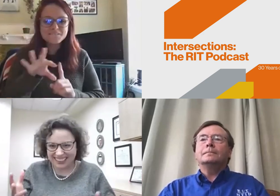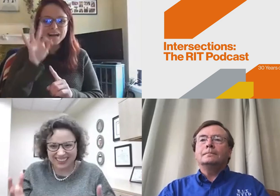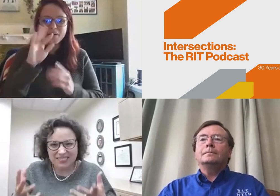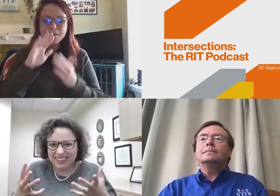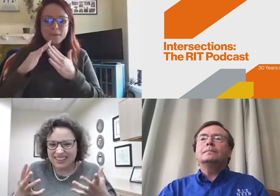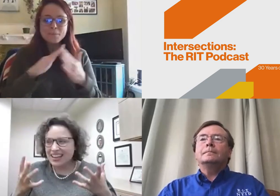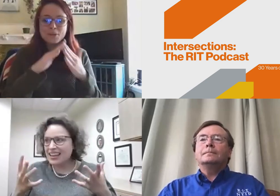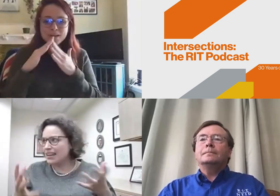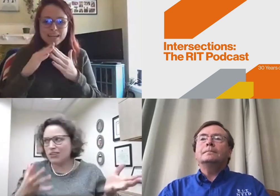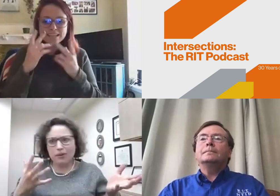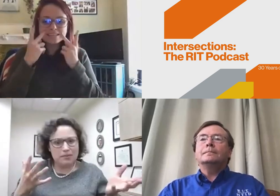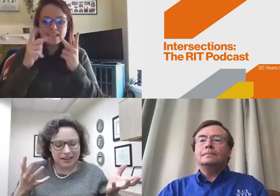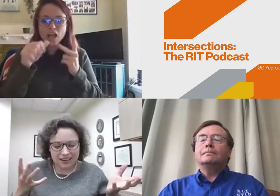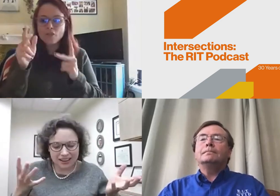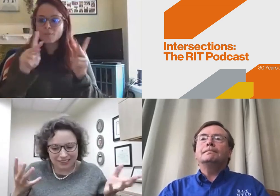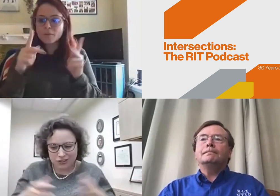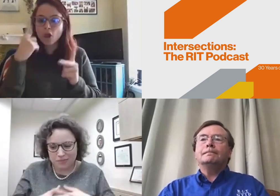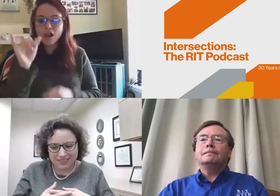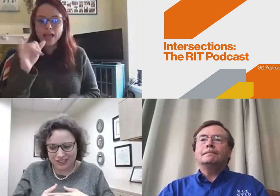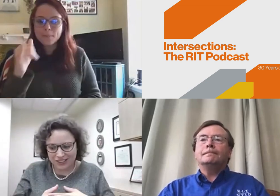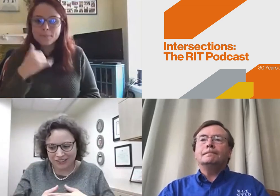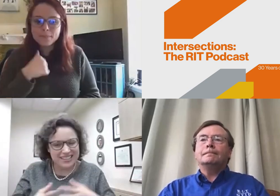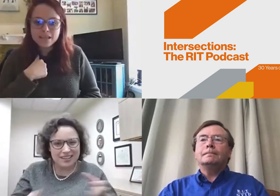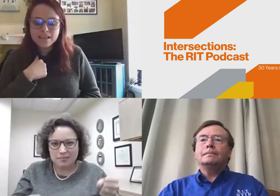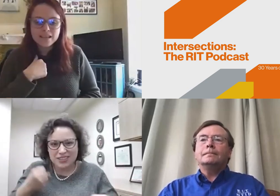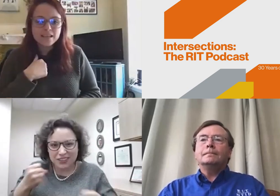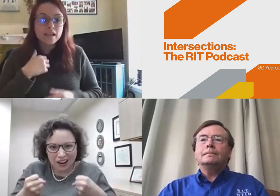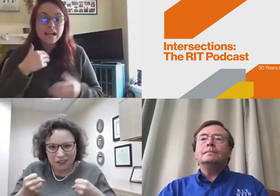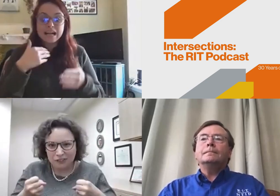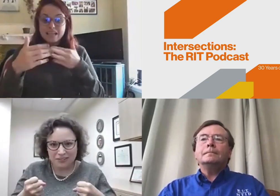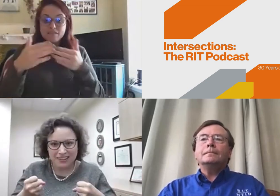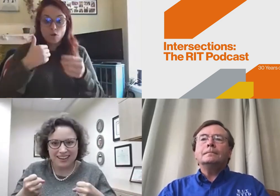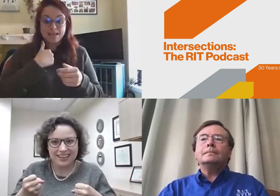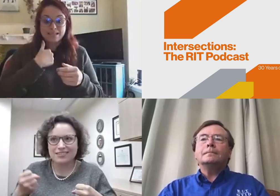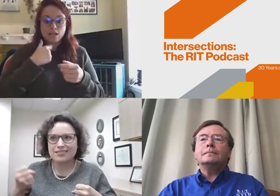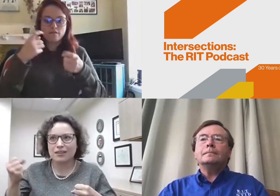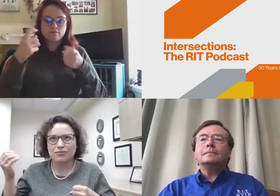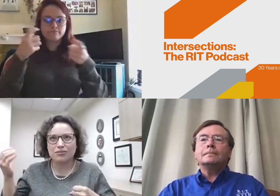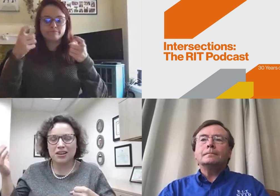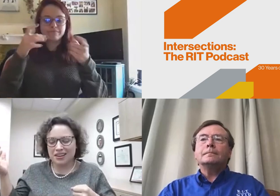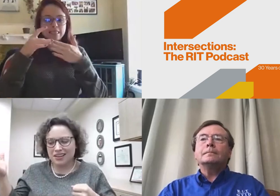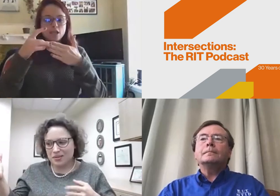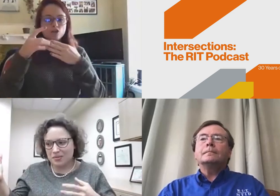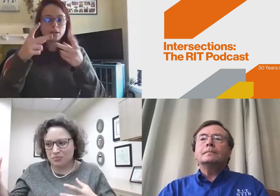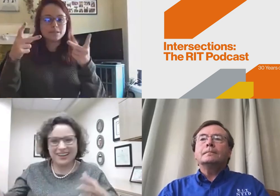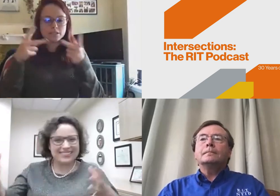Even though I'm in a leadership position here, I'm still hungry for that sense of precedent,